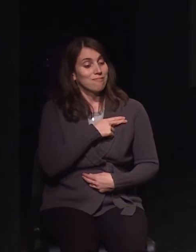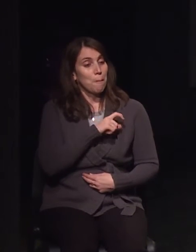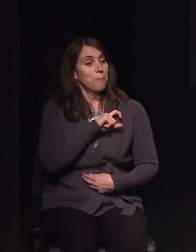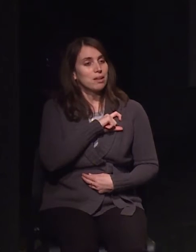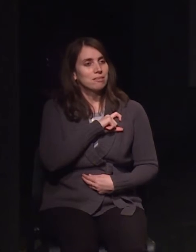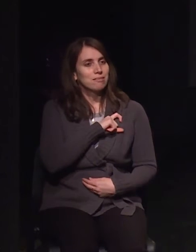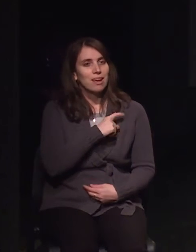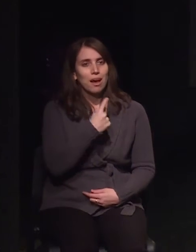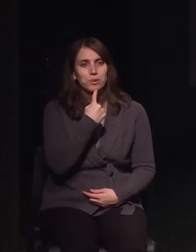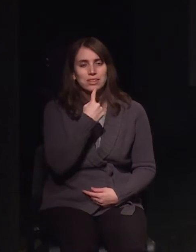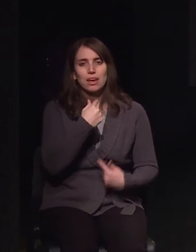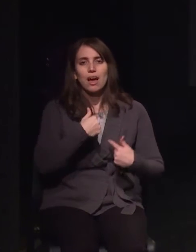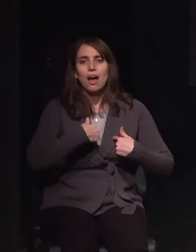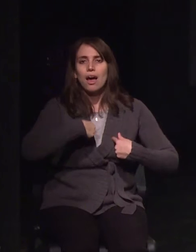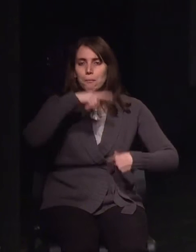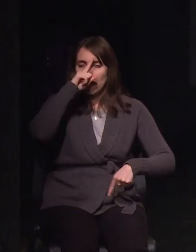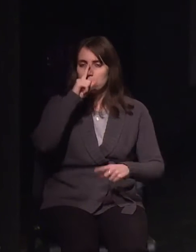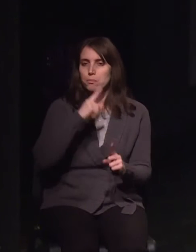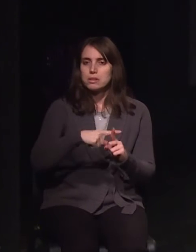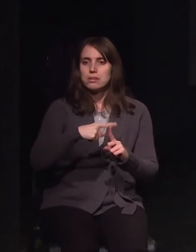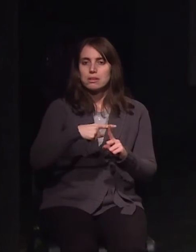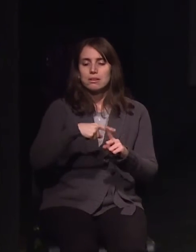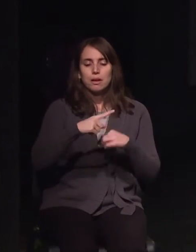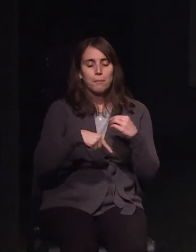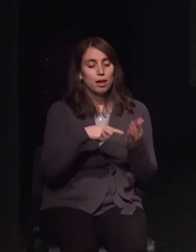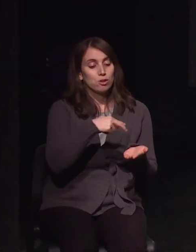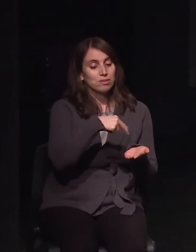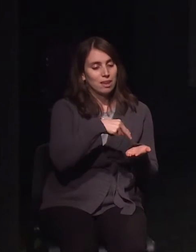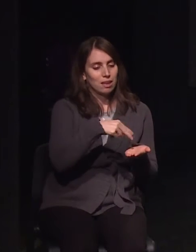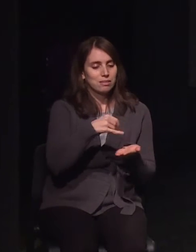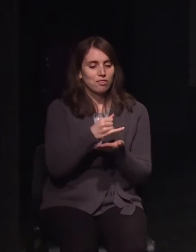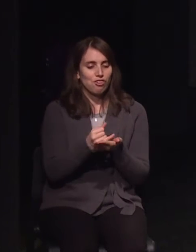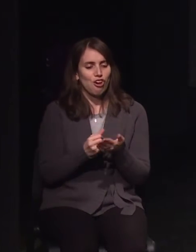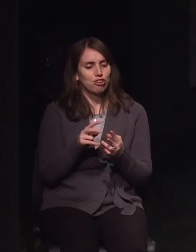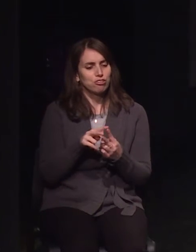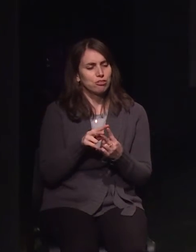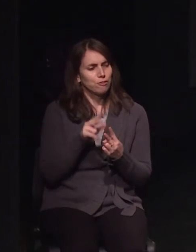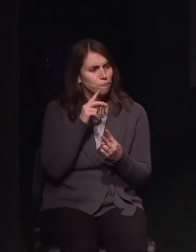I am optimistic about both dance and the arts for a few reasons, because I tend to look